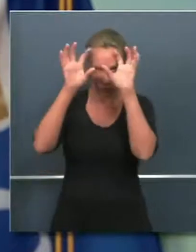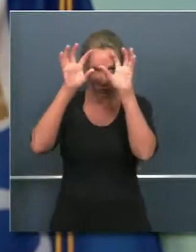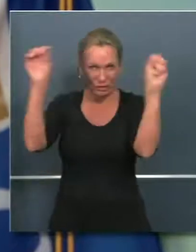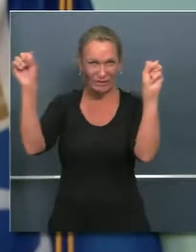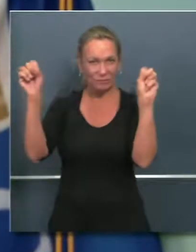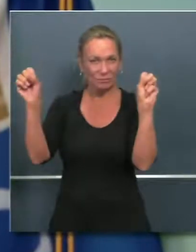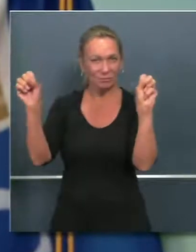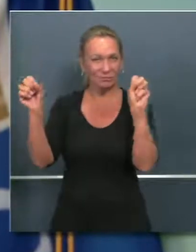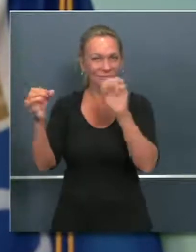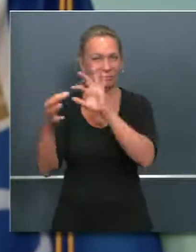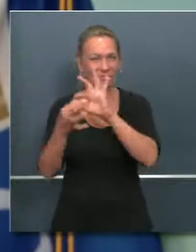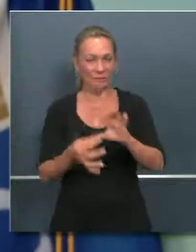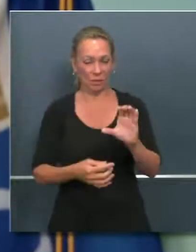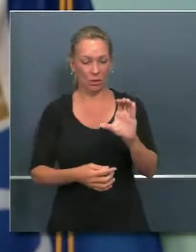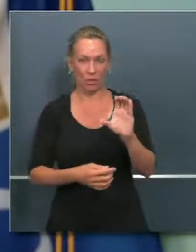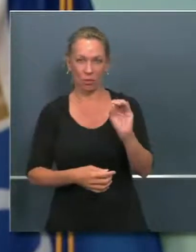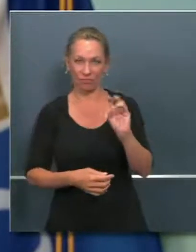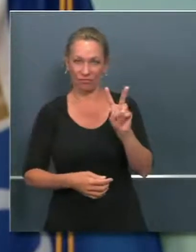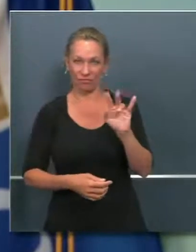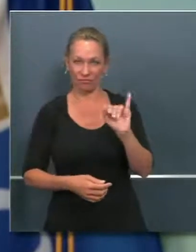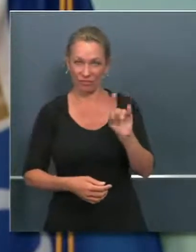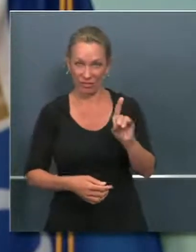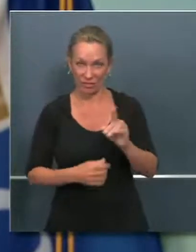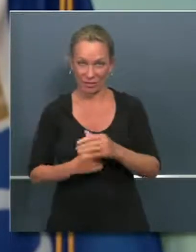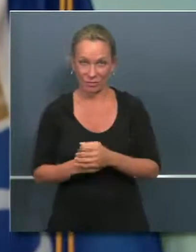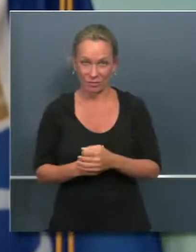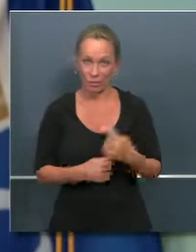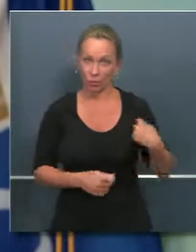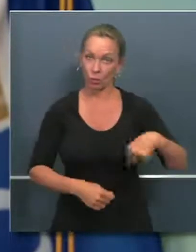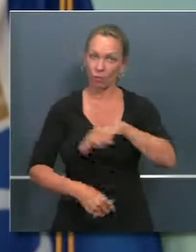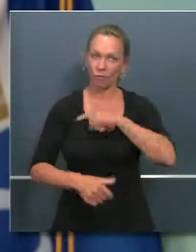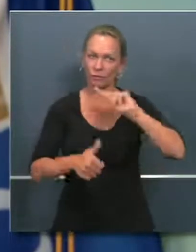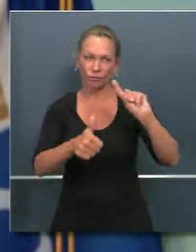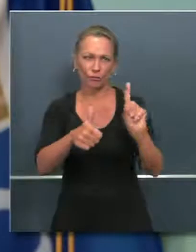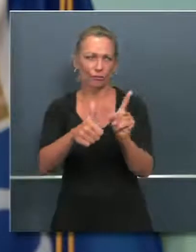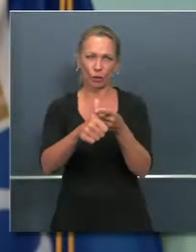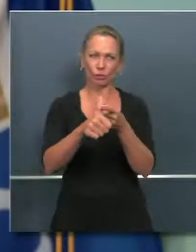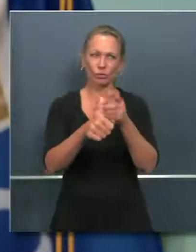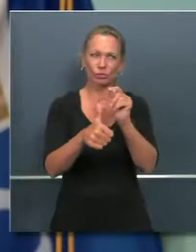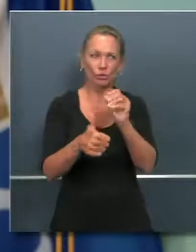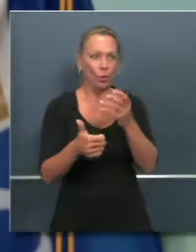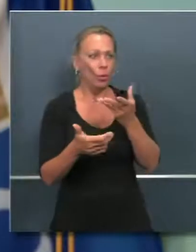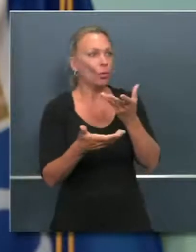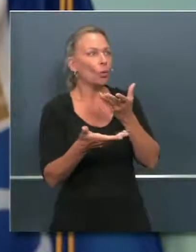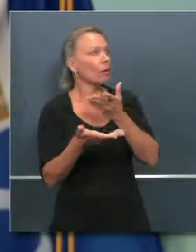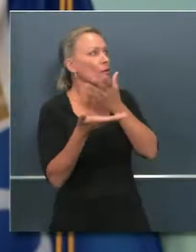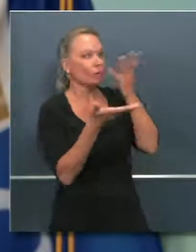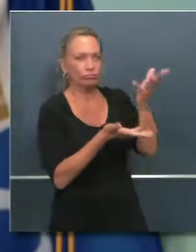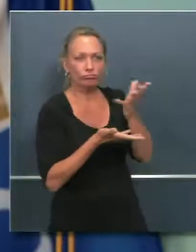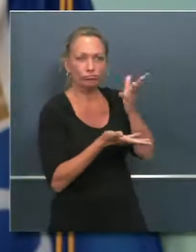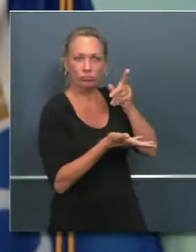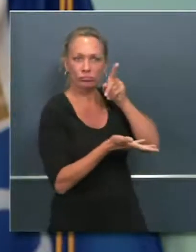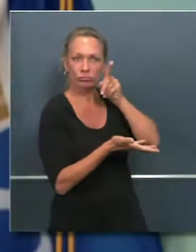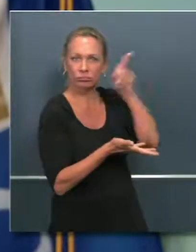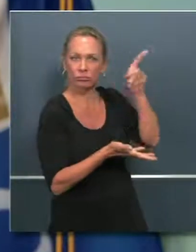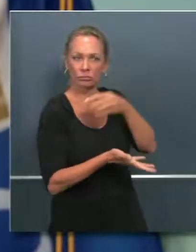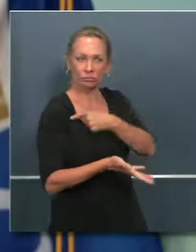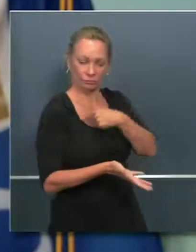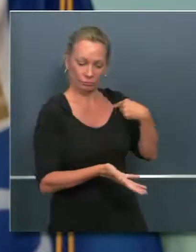of flights from overseas primarily from mainland China to come into the state of California this